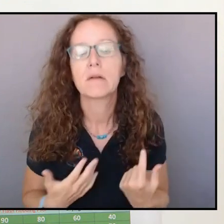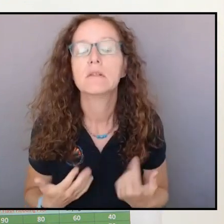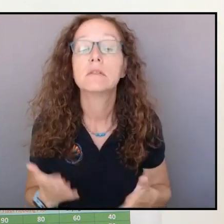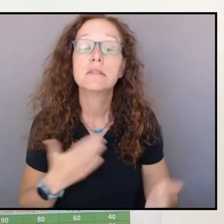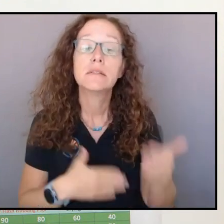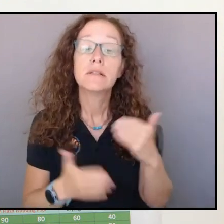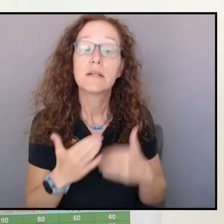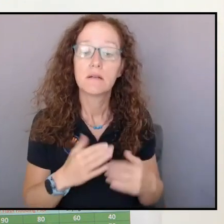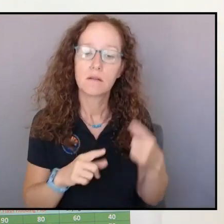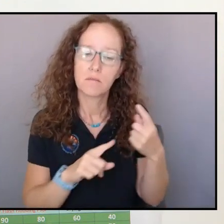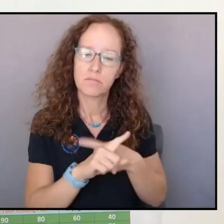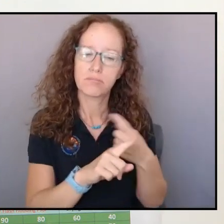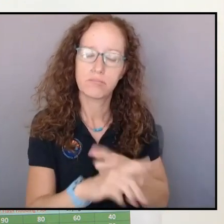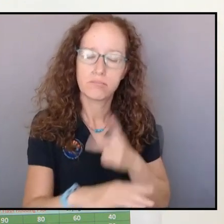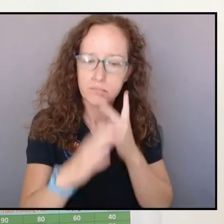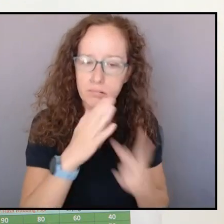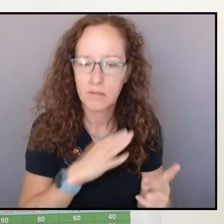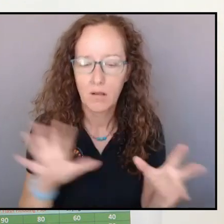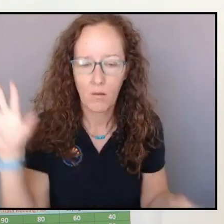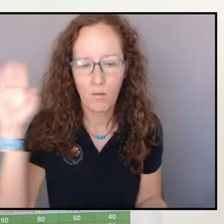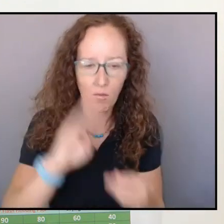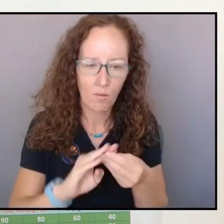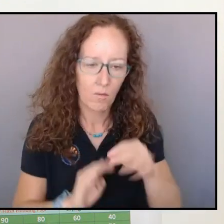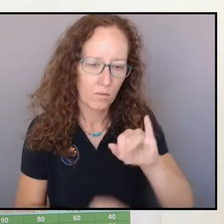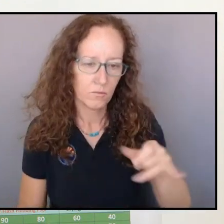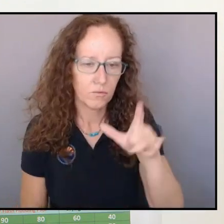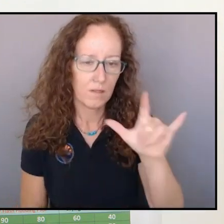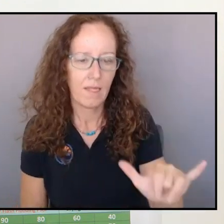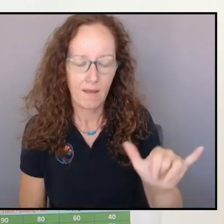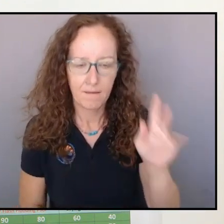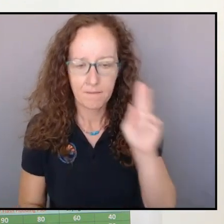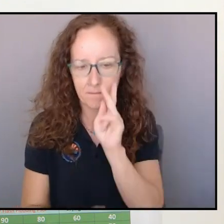for July. What they're looking at is potentially still that